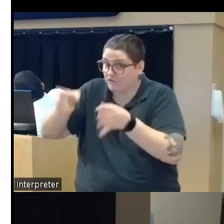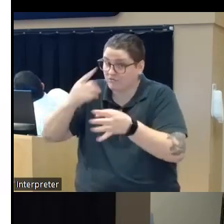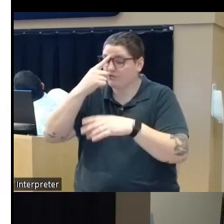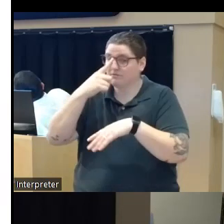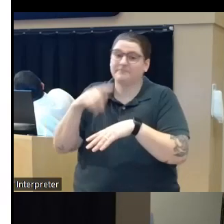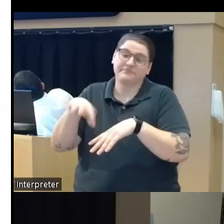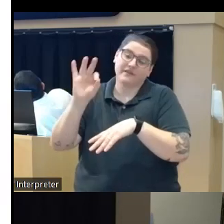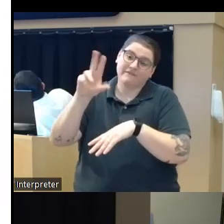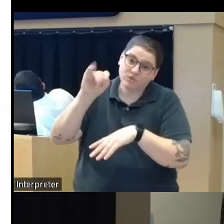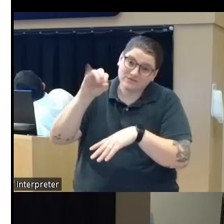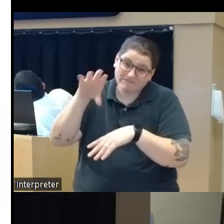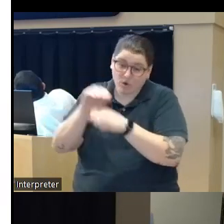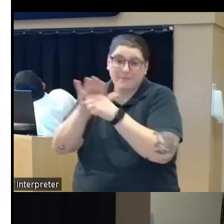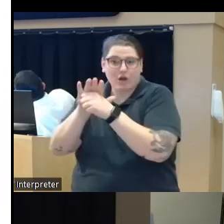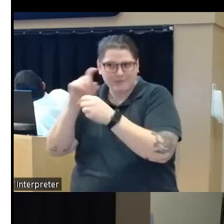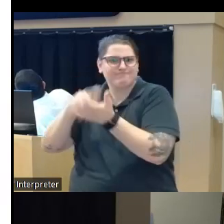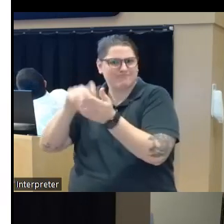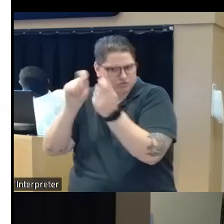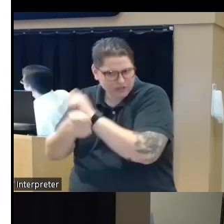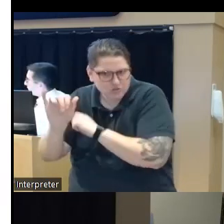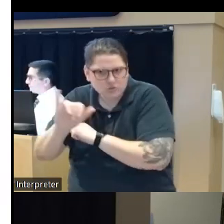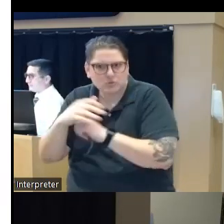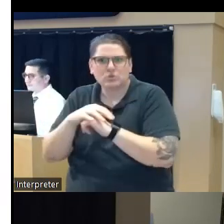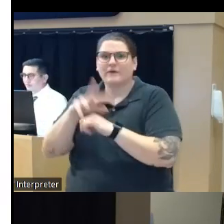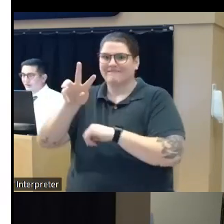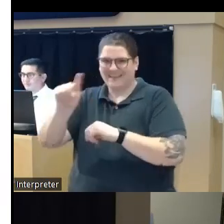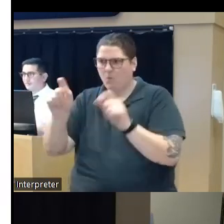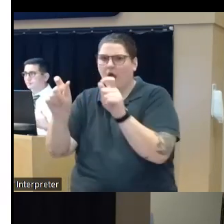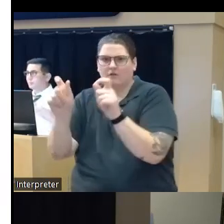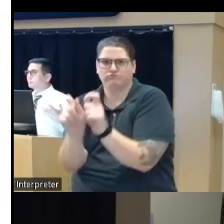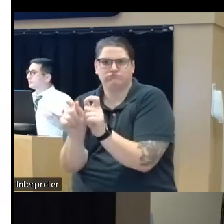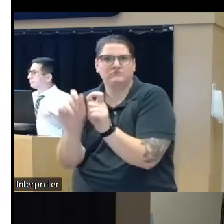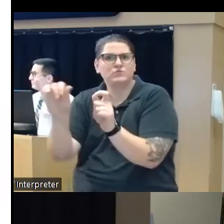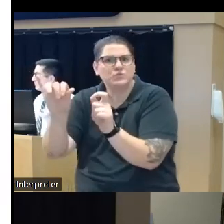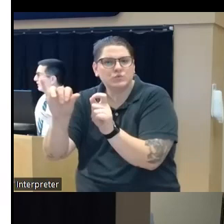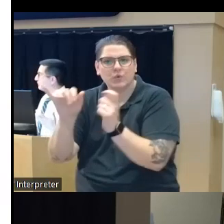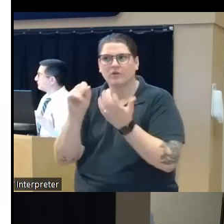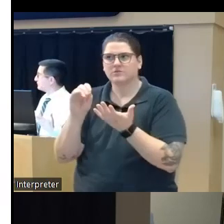maybe fusiform area change maybe some V1 effects that are happening and so those are you know areas